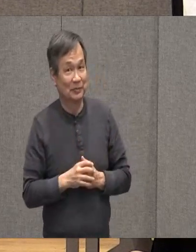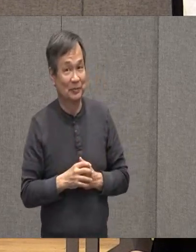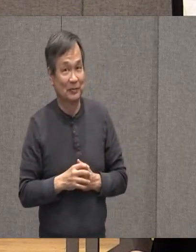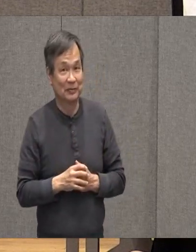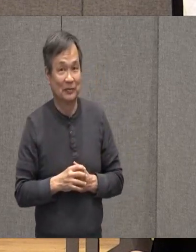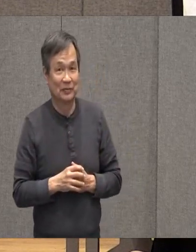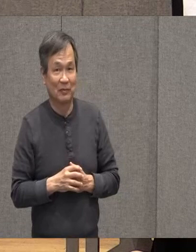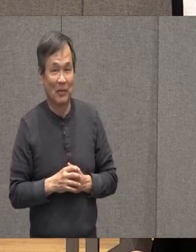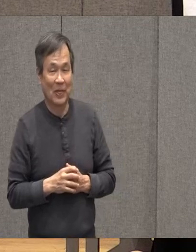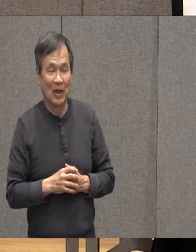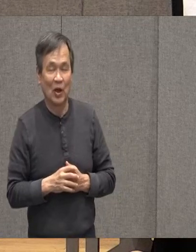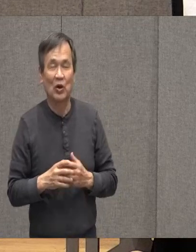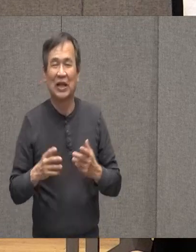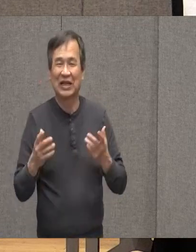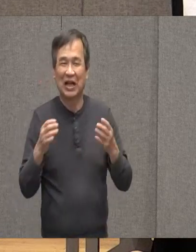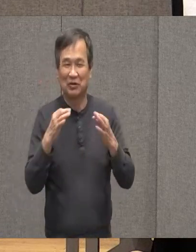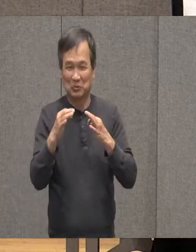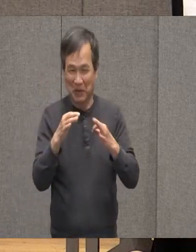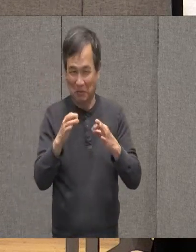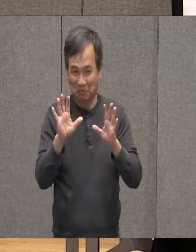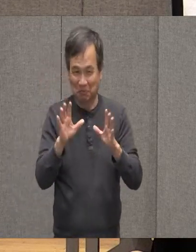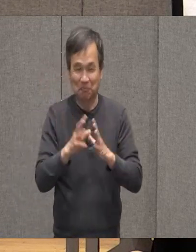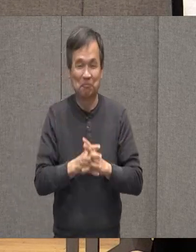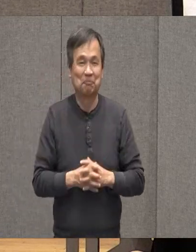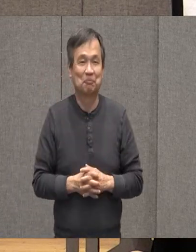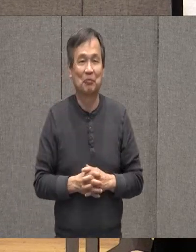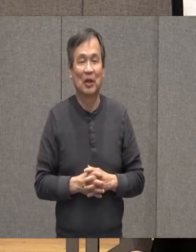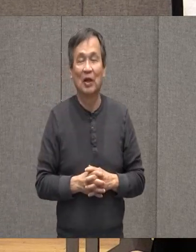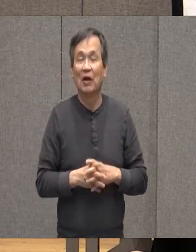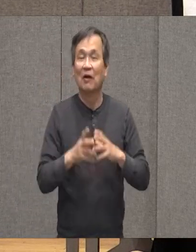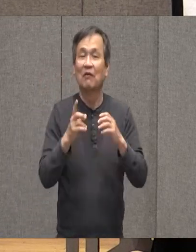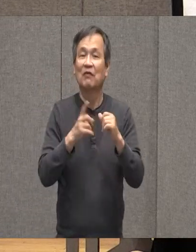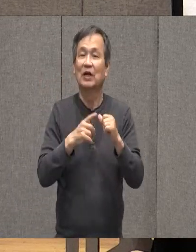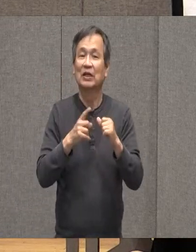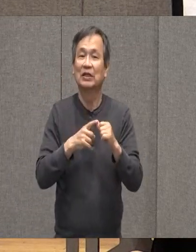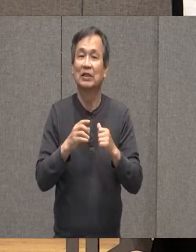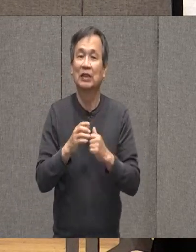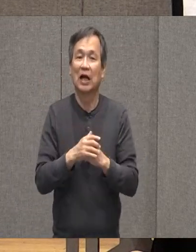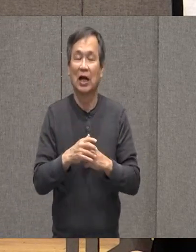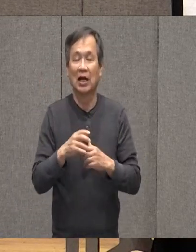Let me explain a couple of things that might happen. So the first thing I'm going to do, is I'm going to roll the dice.